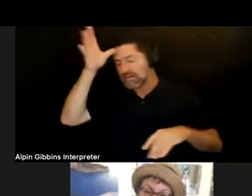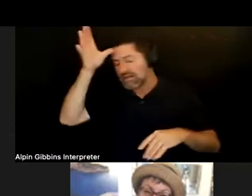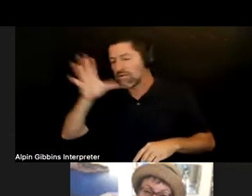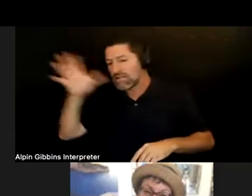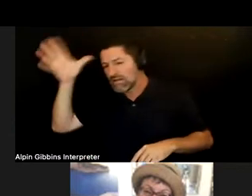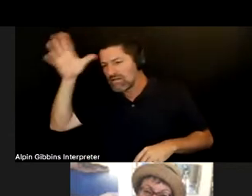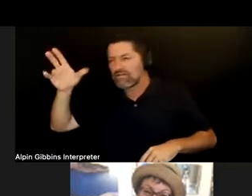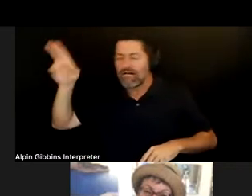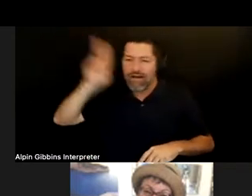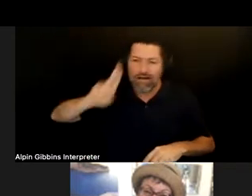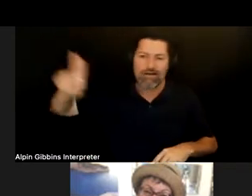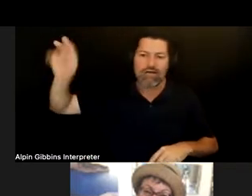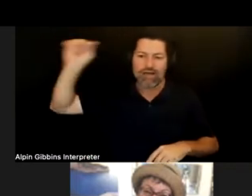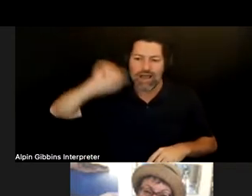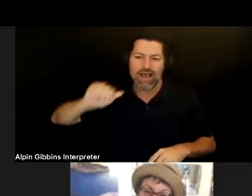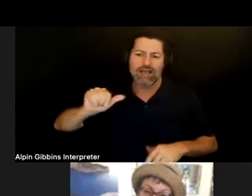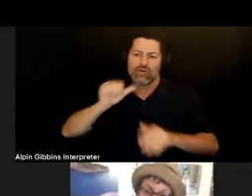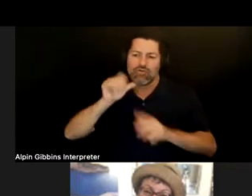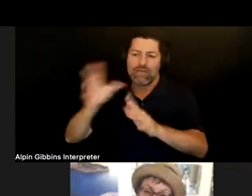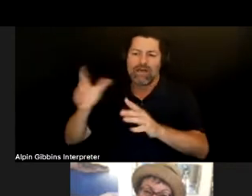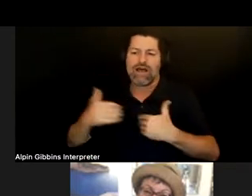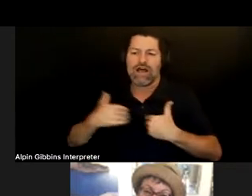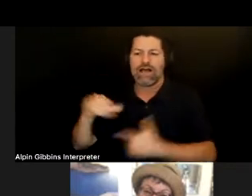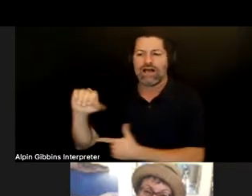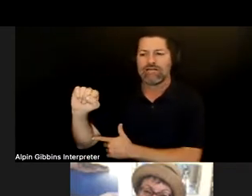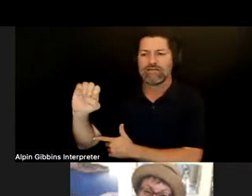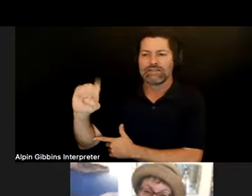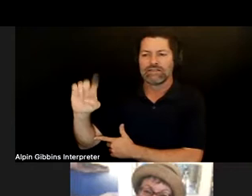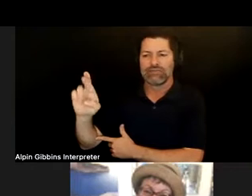grandma used to have the stater at her home, and we would.